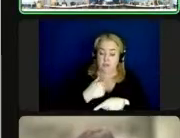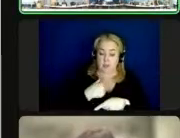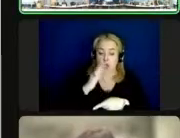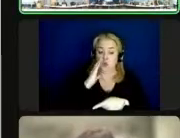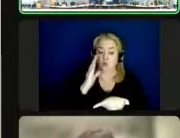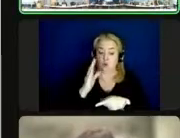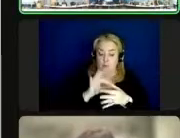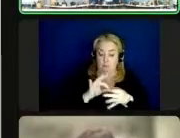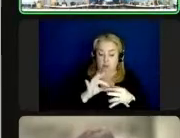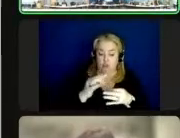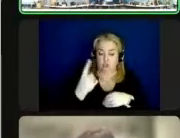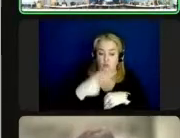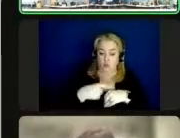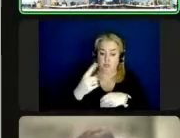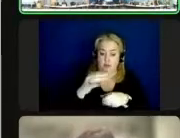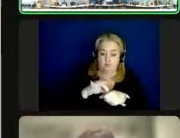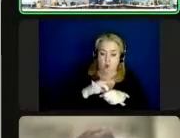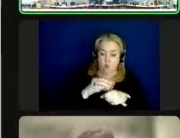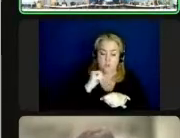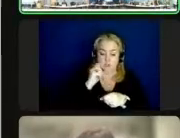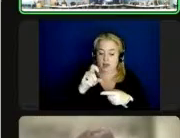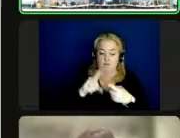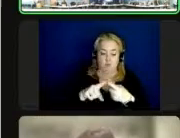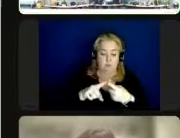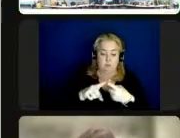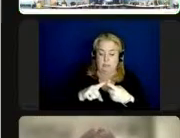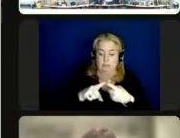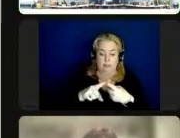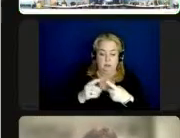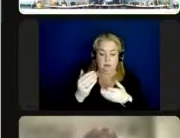MORE AND MORE ELECTRIC HYBRID